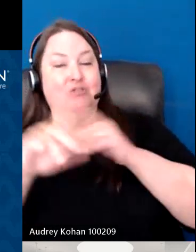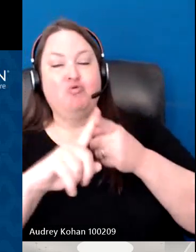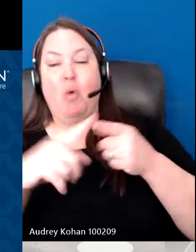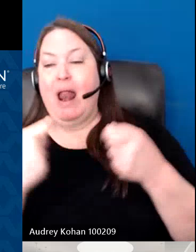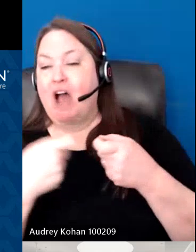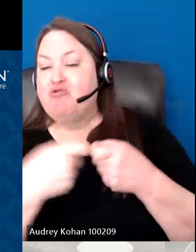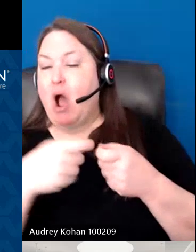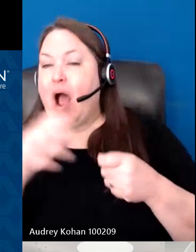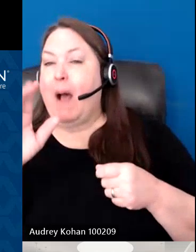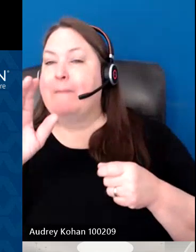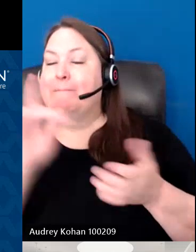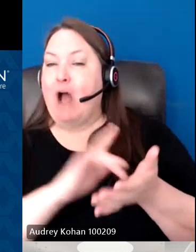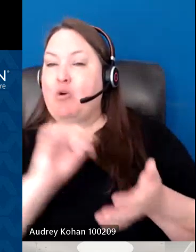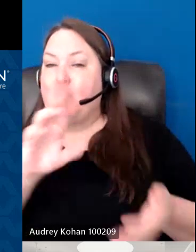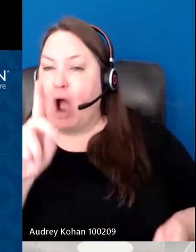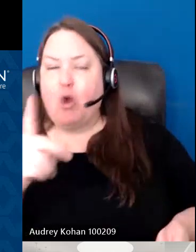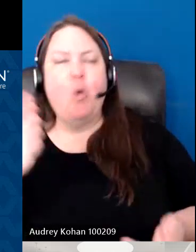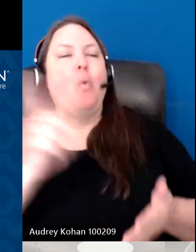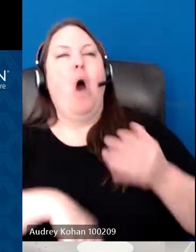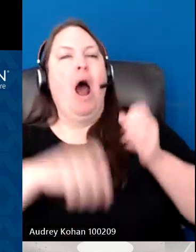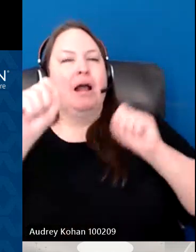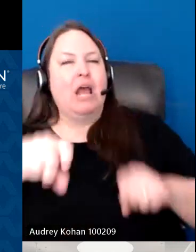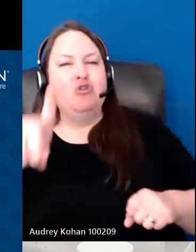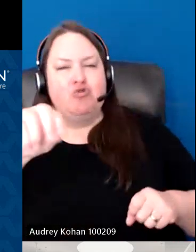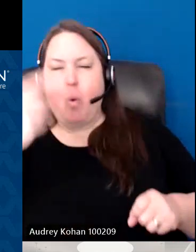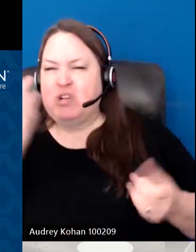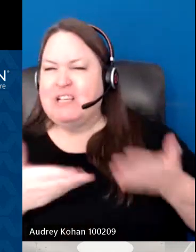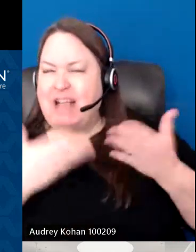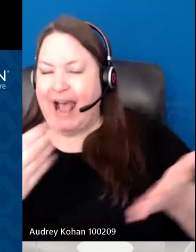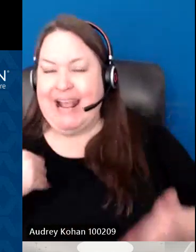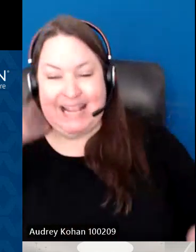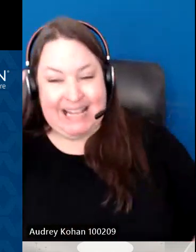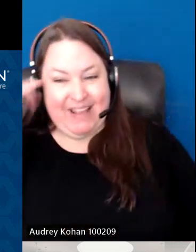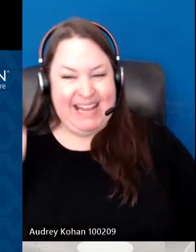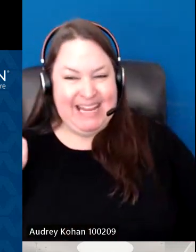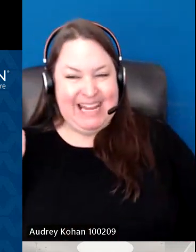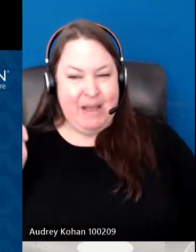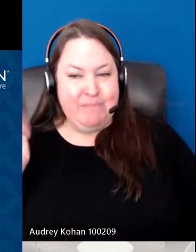record what can you do or what suggestions do you have if the EMR does not support the script of a